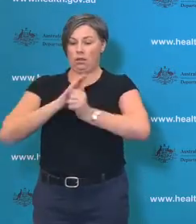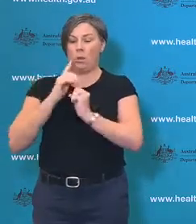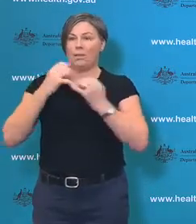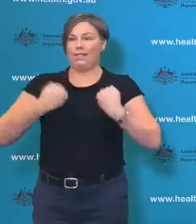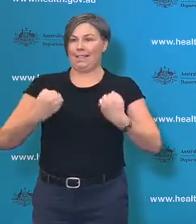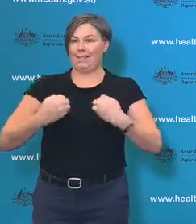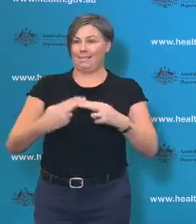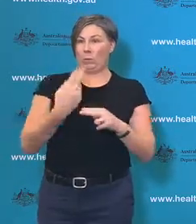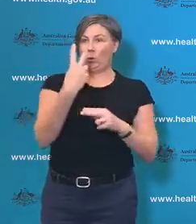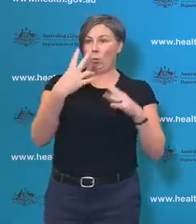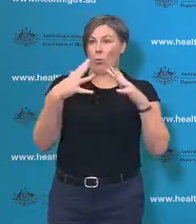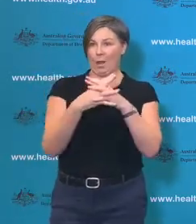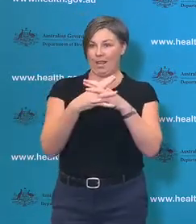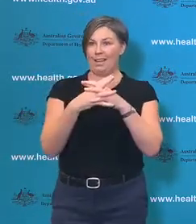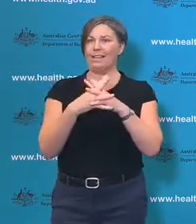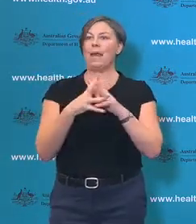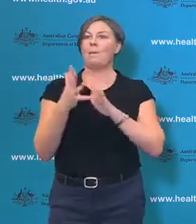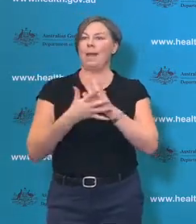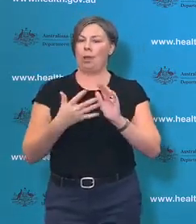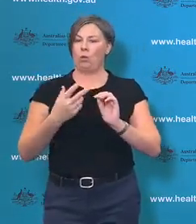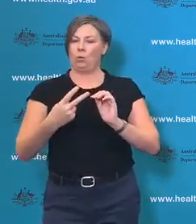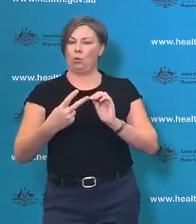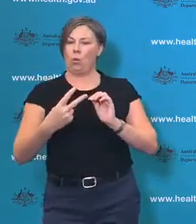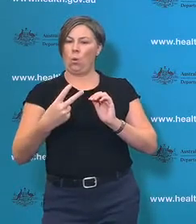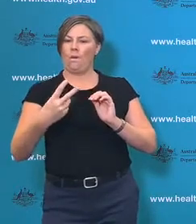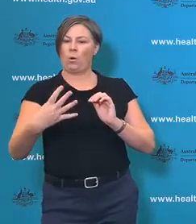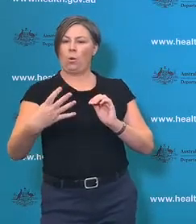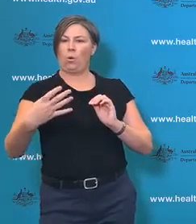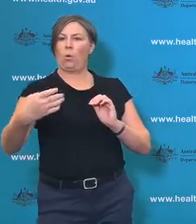time that we went into lockdown right across the country that this was the